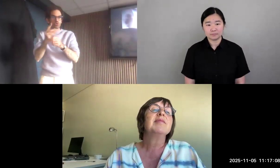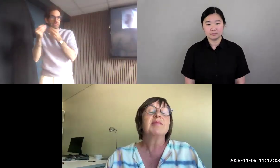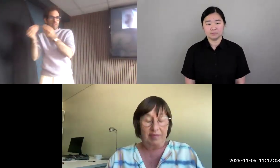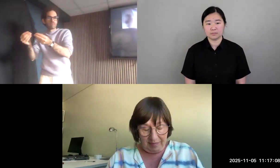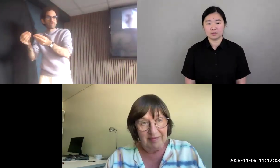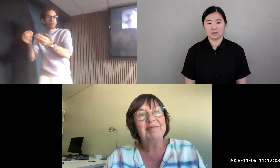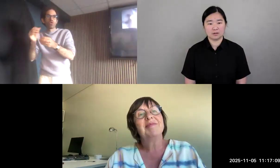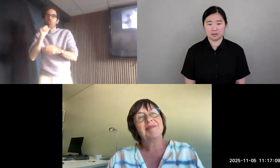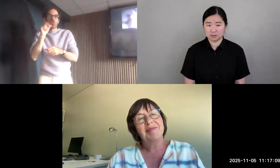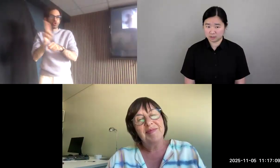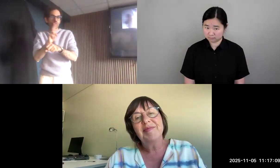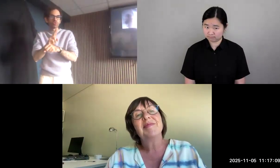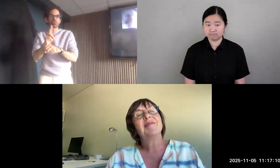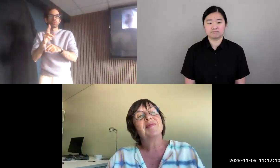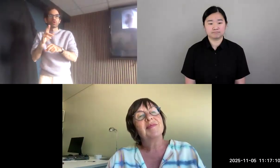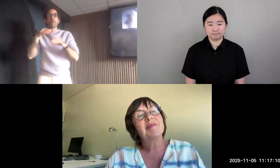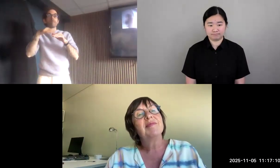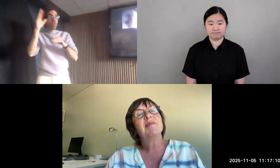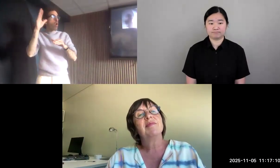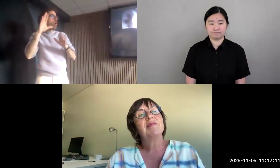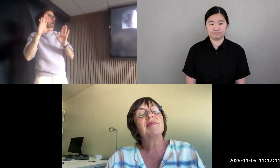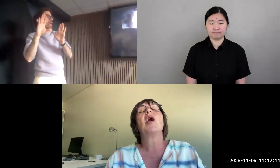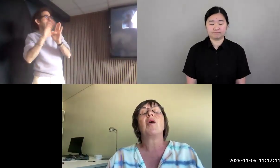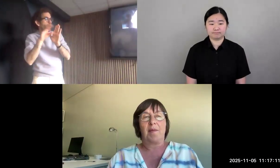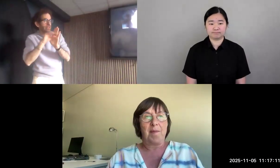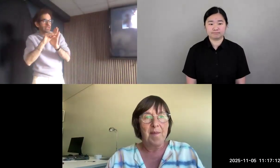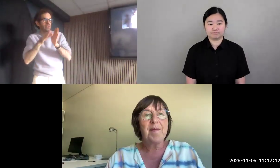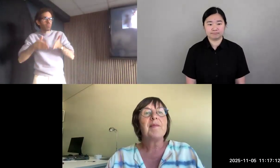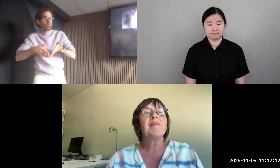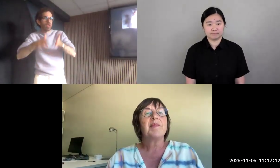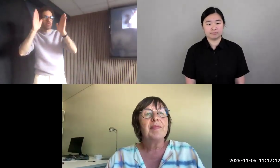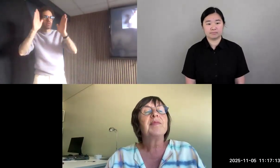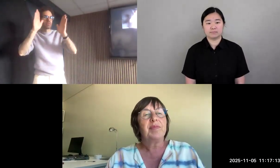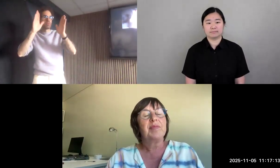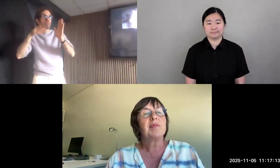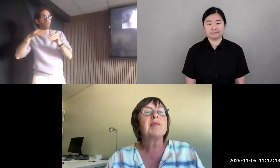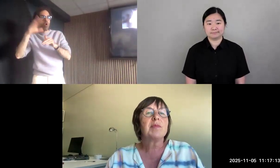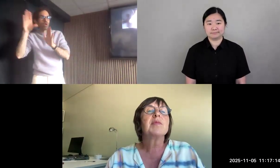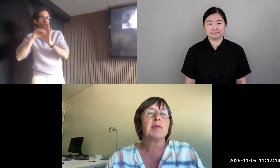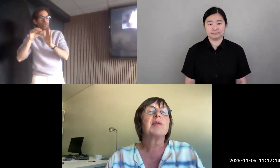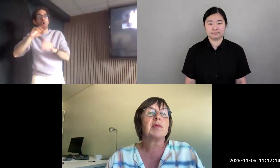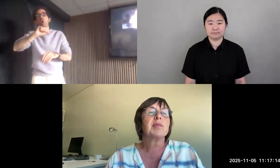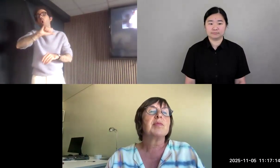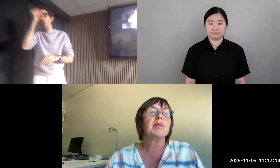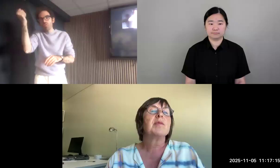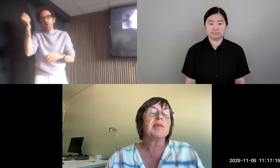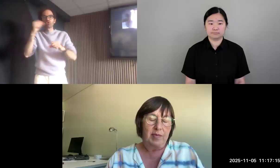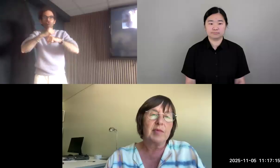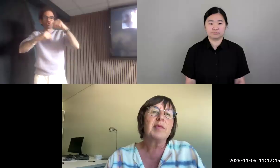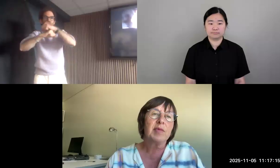But we wouldn't use GIVE necessarily. We usually rely on iconicity,